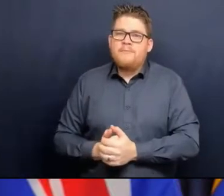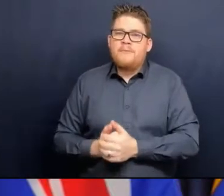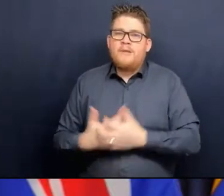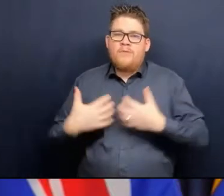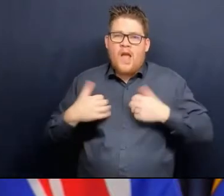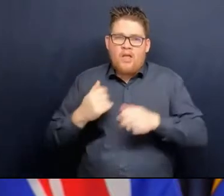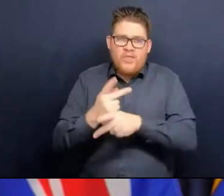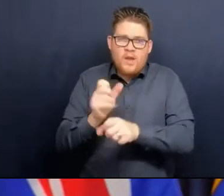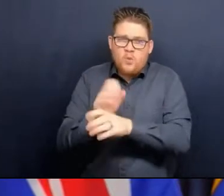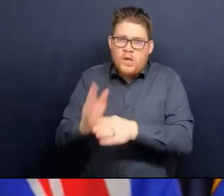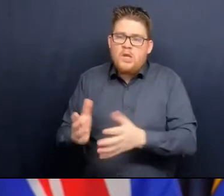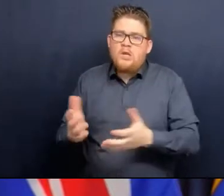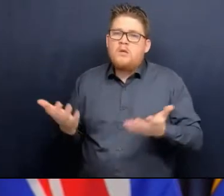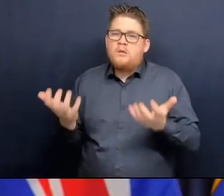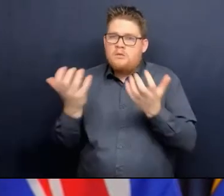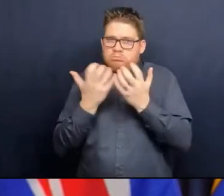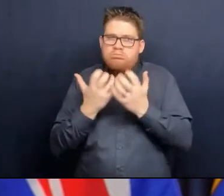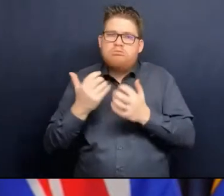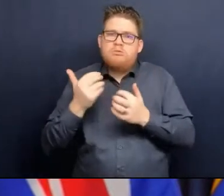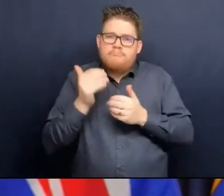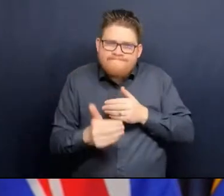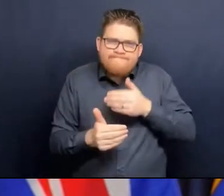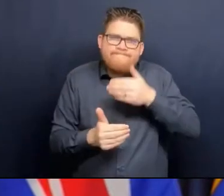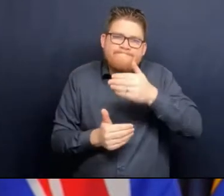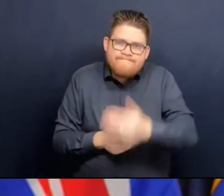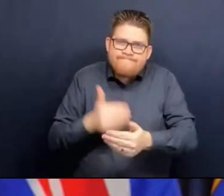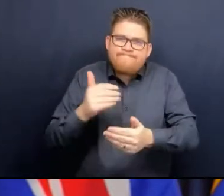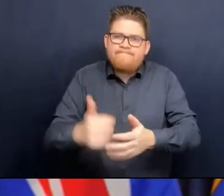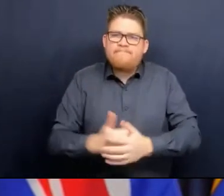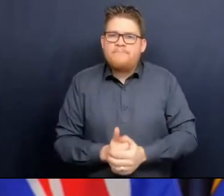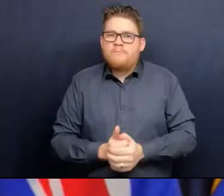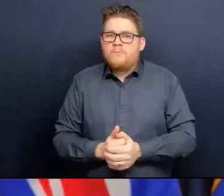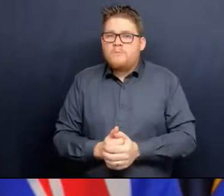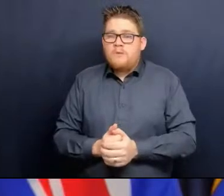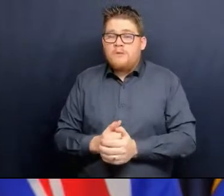health care system is I would expect as busy year in 2022 2021